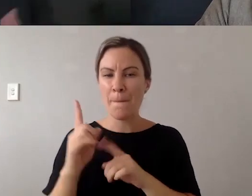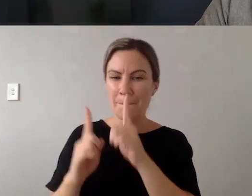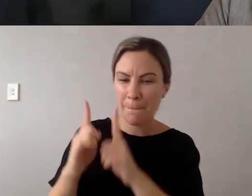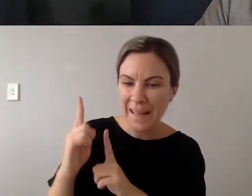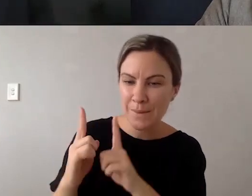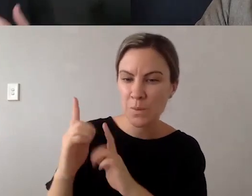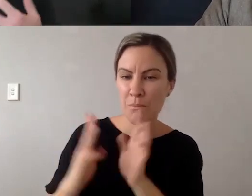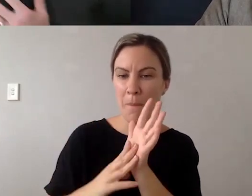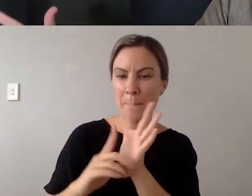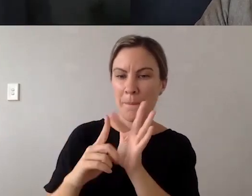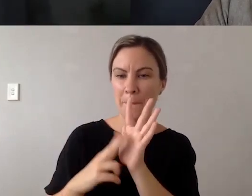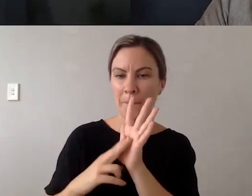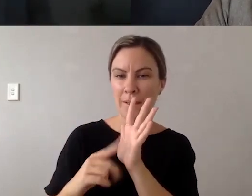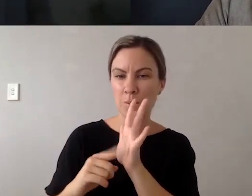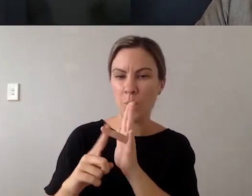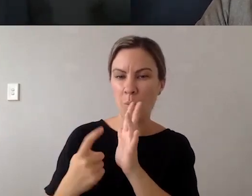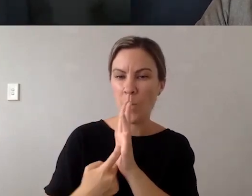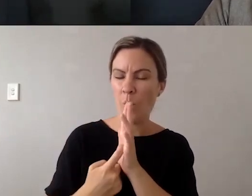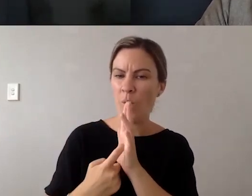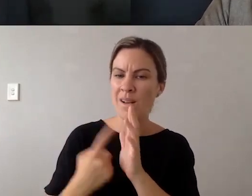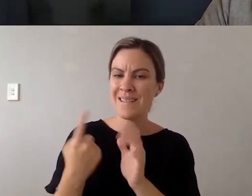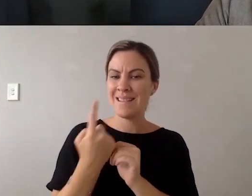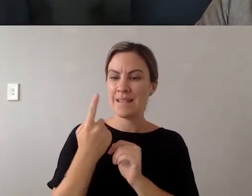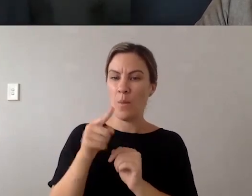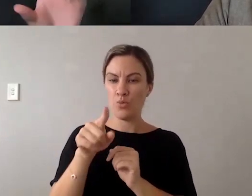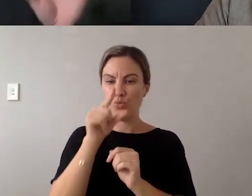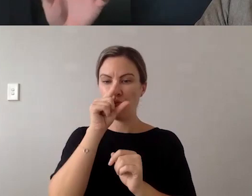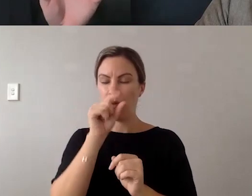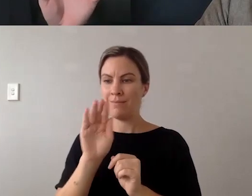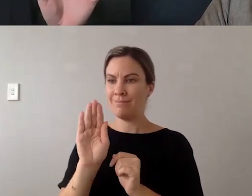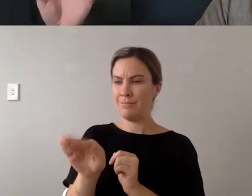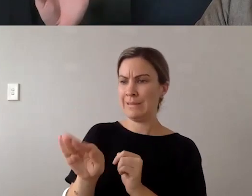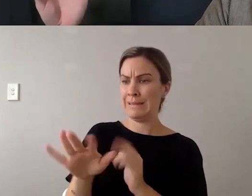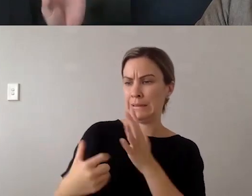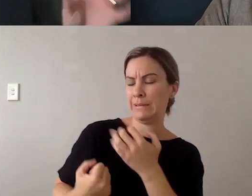times to support you through. That's sort of from the more